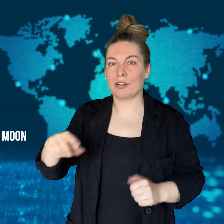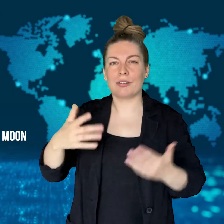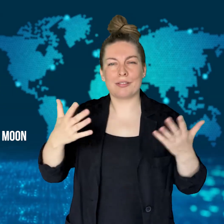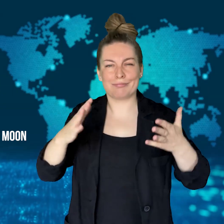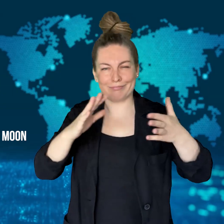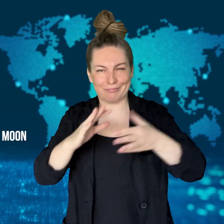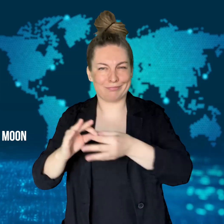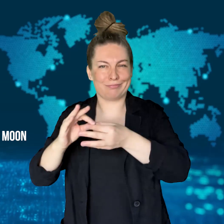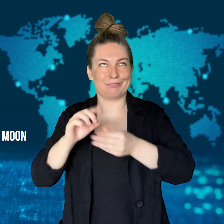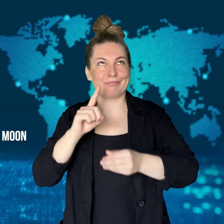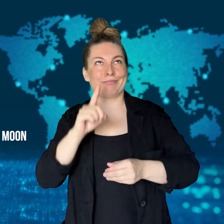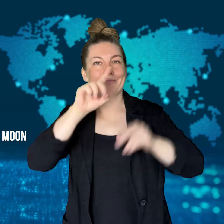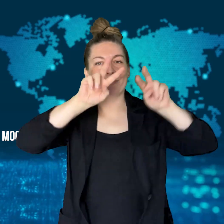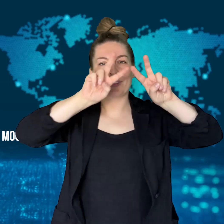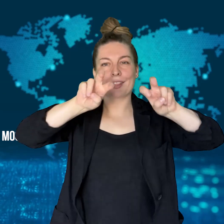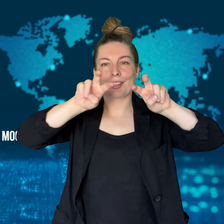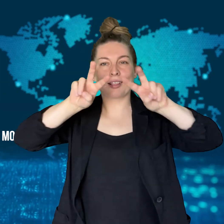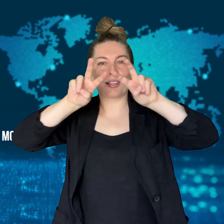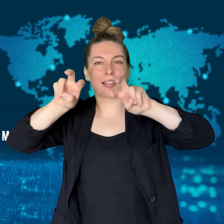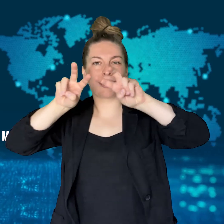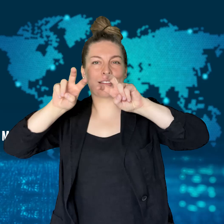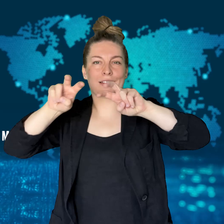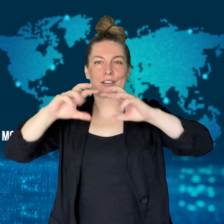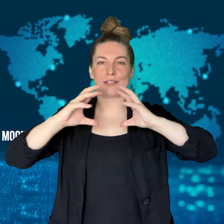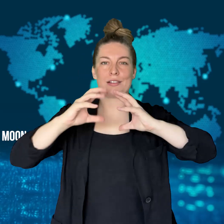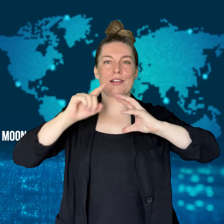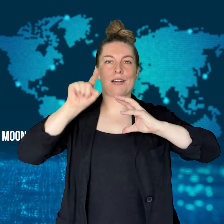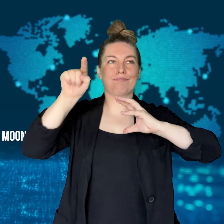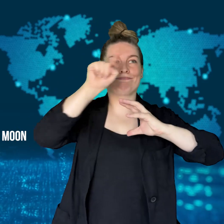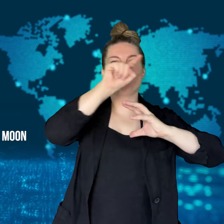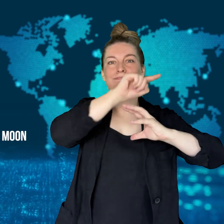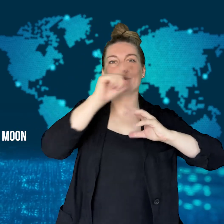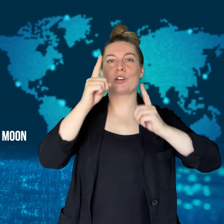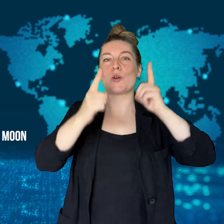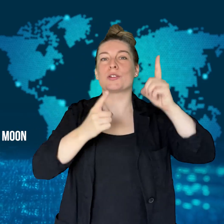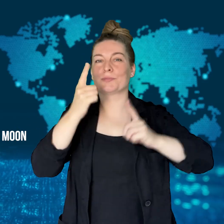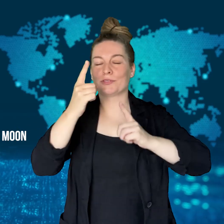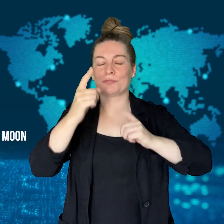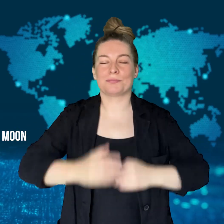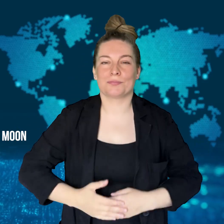the US and Russia in their space exploration.